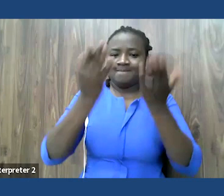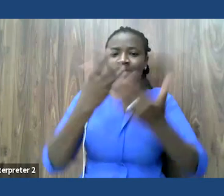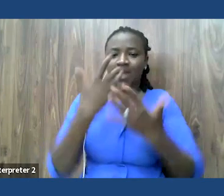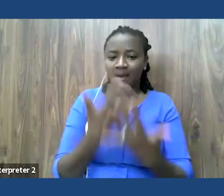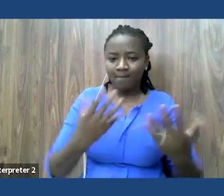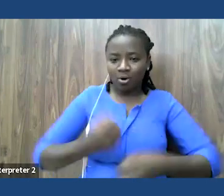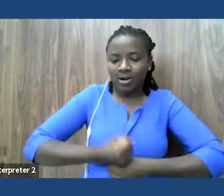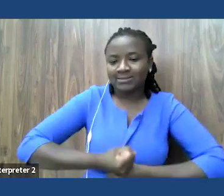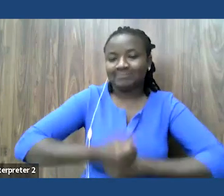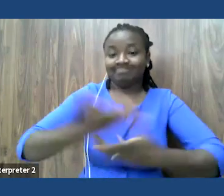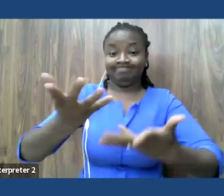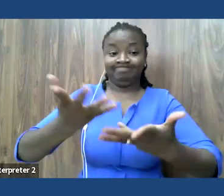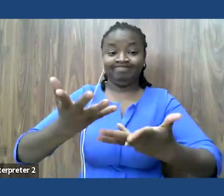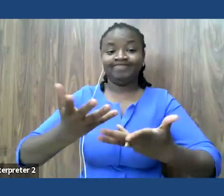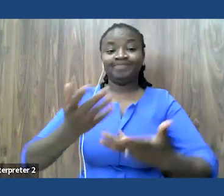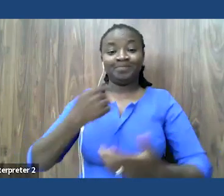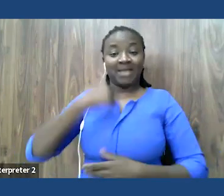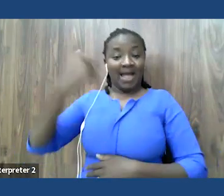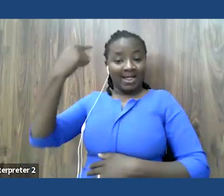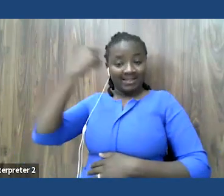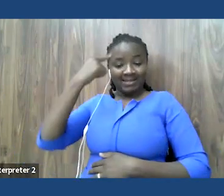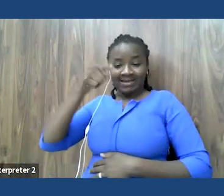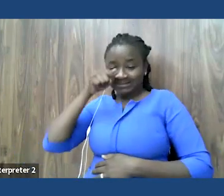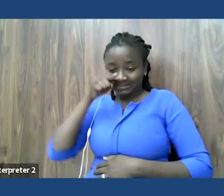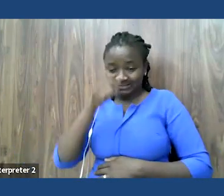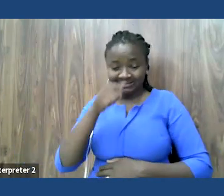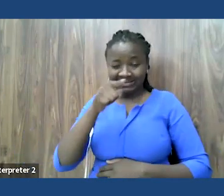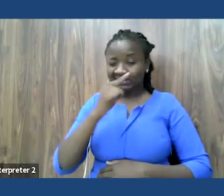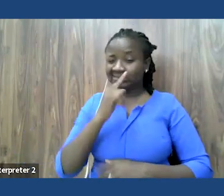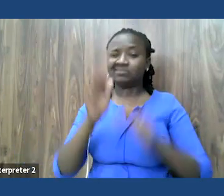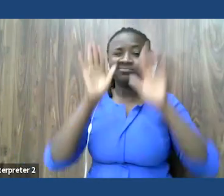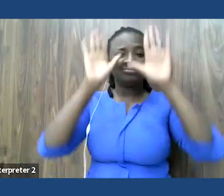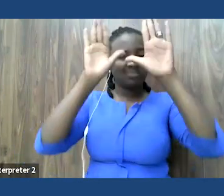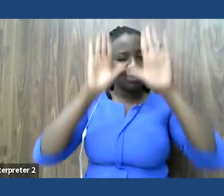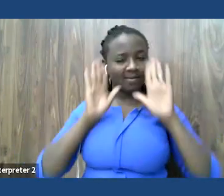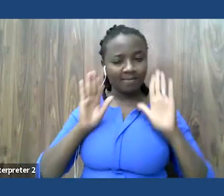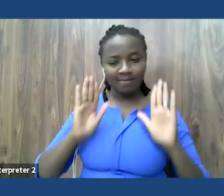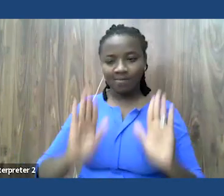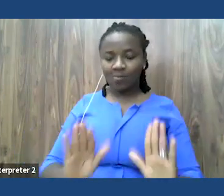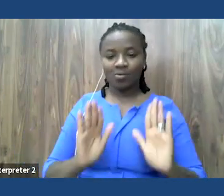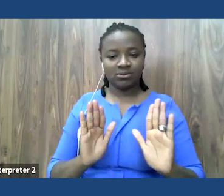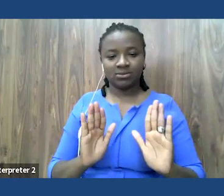That is absolutely fundamental and far too often is not the case.